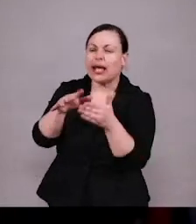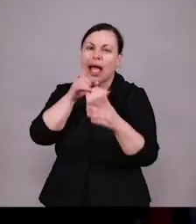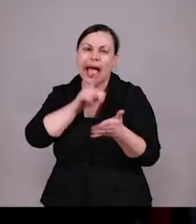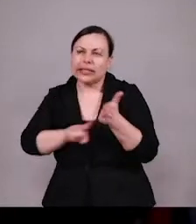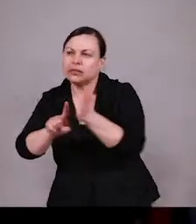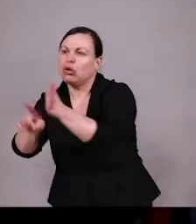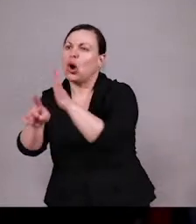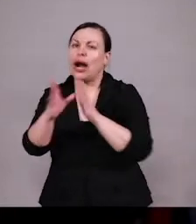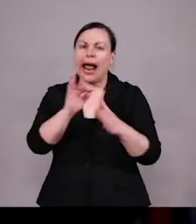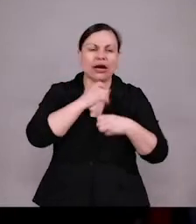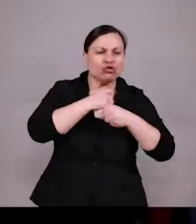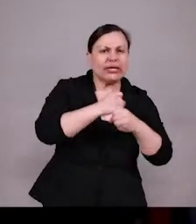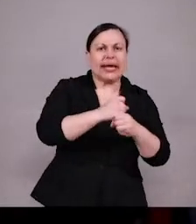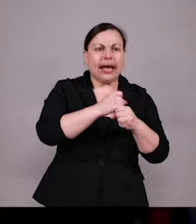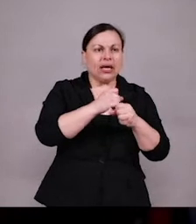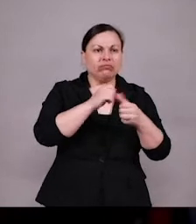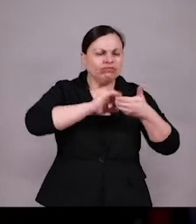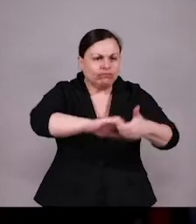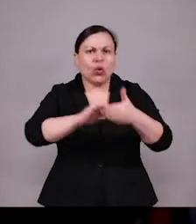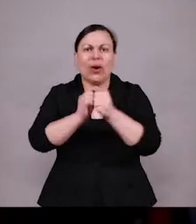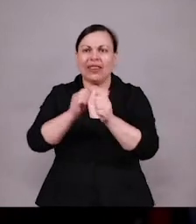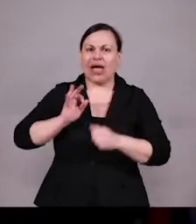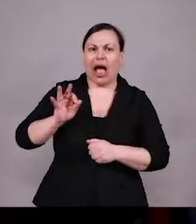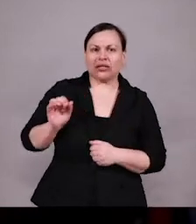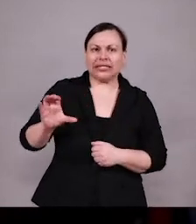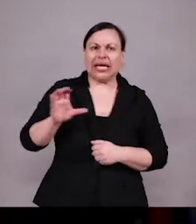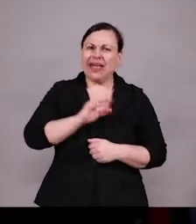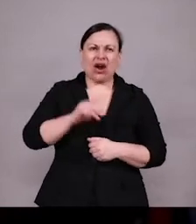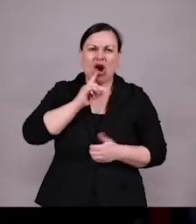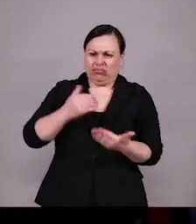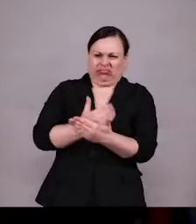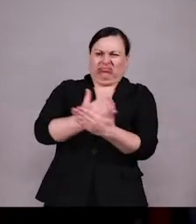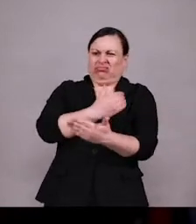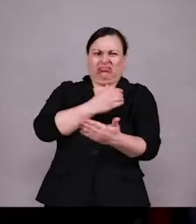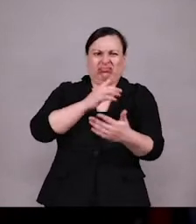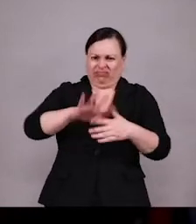explore and create with faculty who are at the forefront of their disciplines.